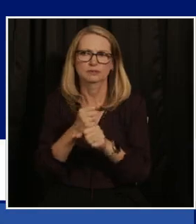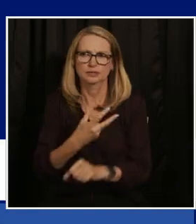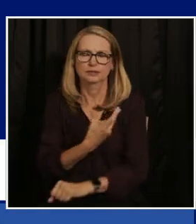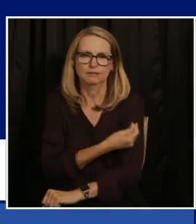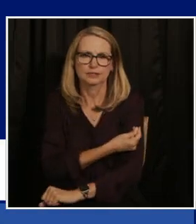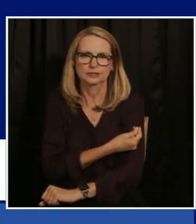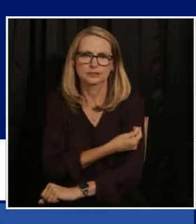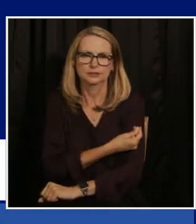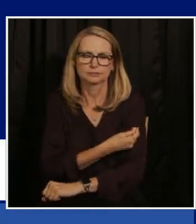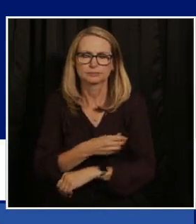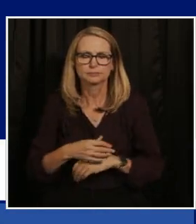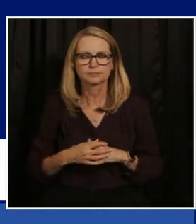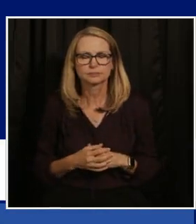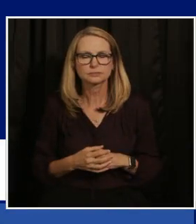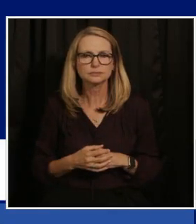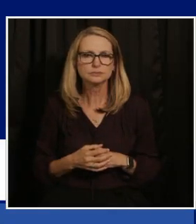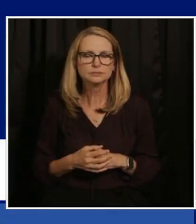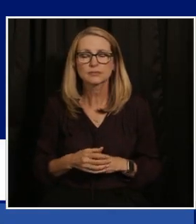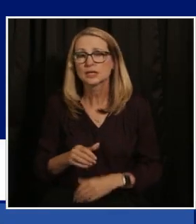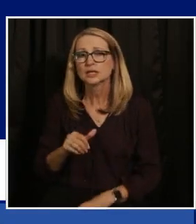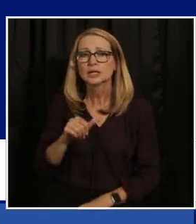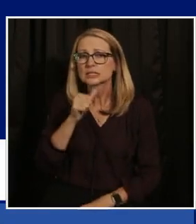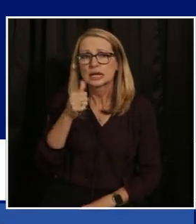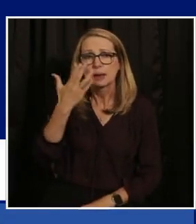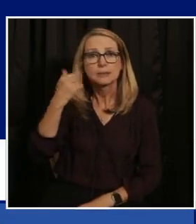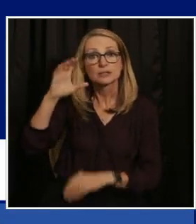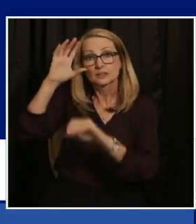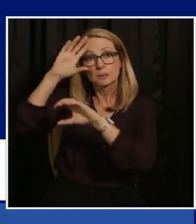you know it's not because president biden thinks he should be vaccinated or president